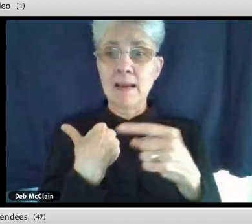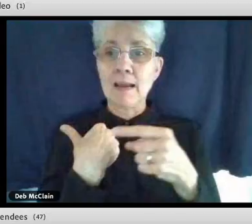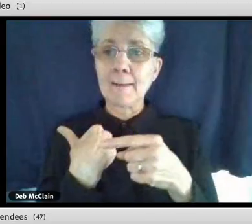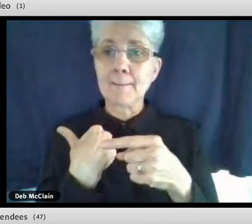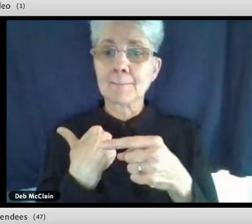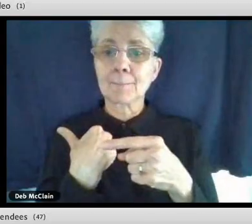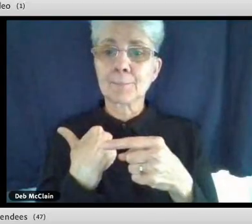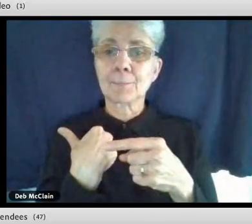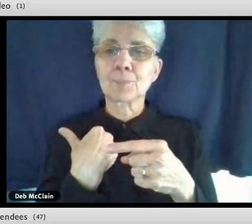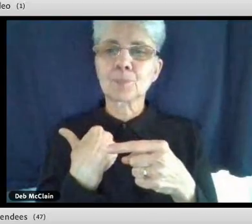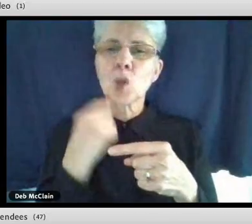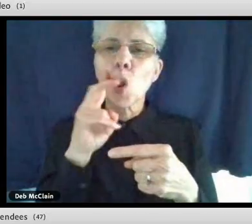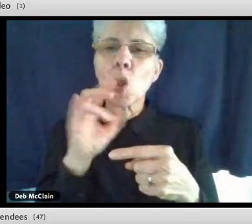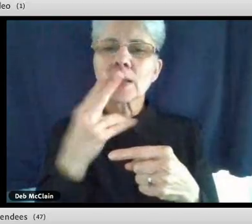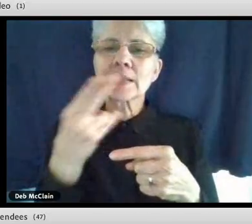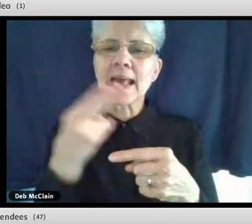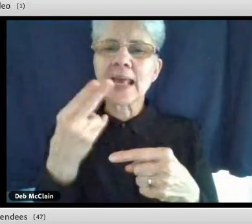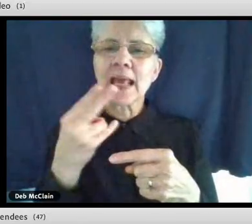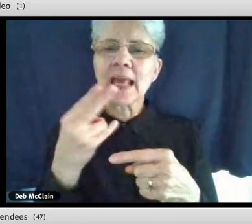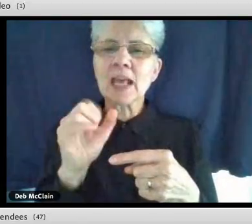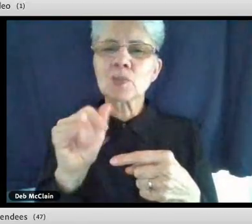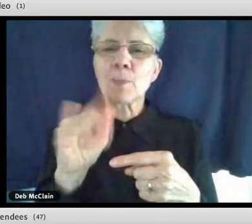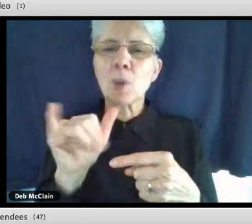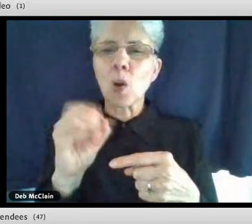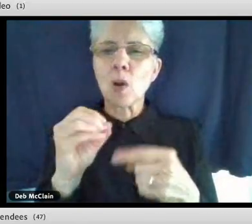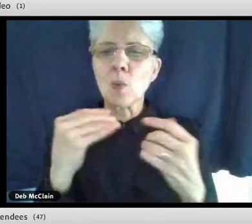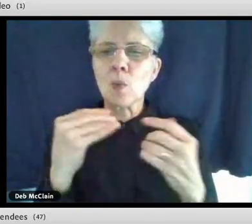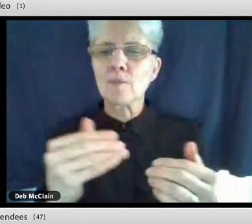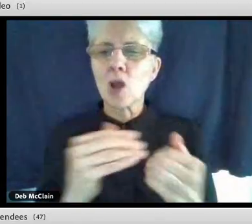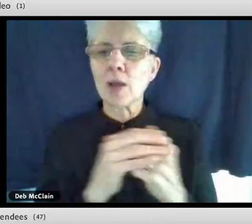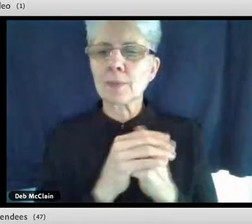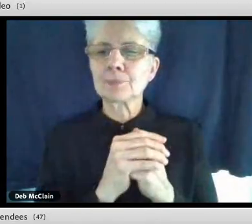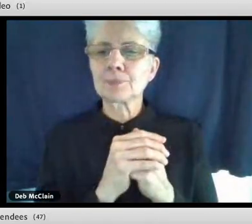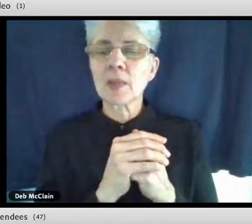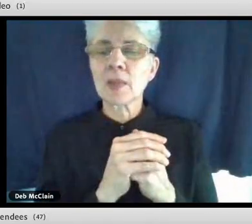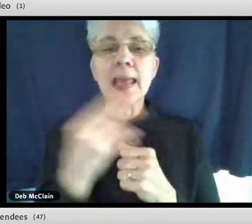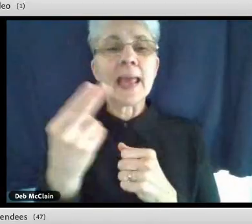If I scroll down, looks like Hillsborough. Let me do one more, and then we'll move on,